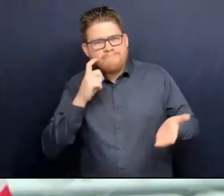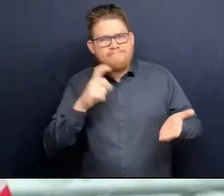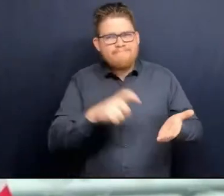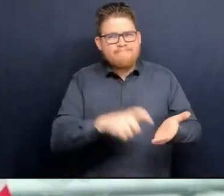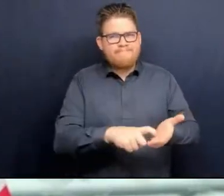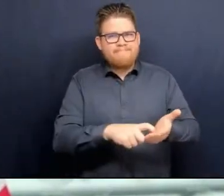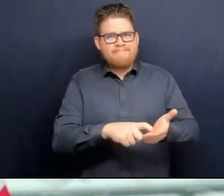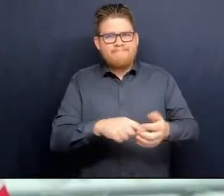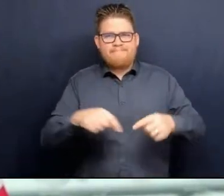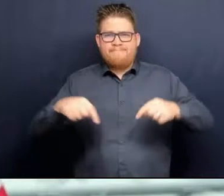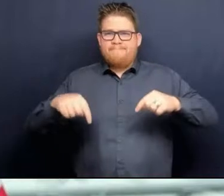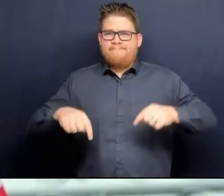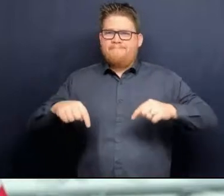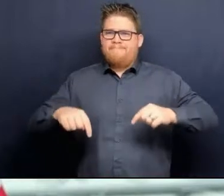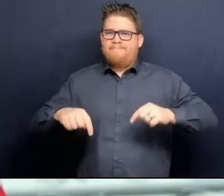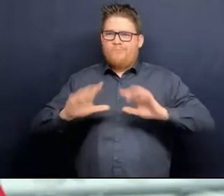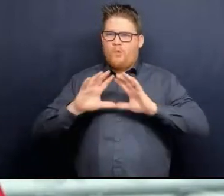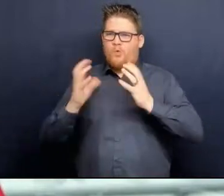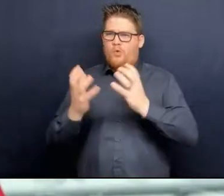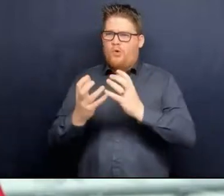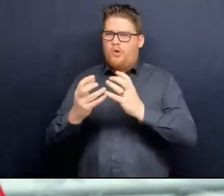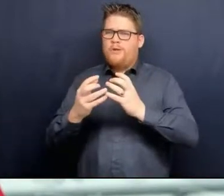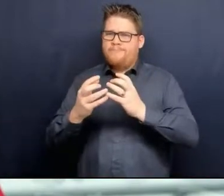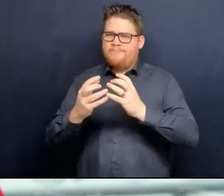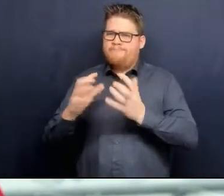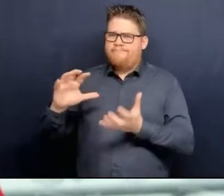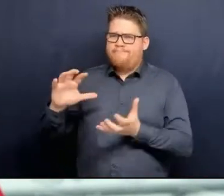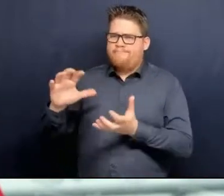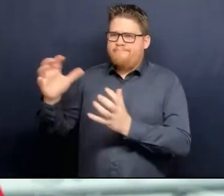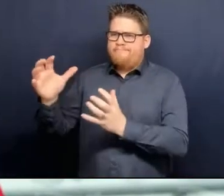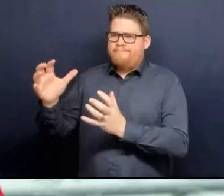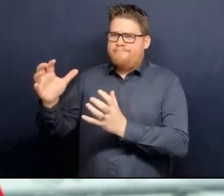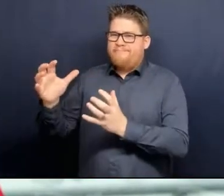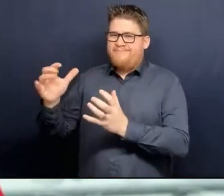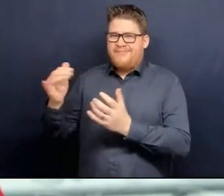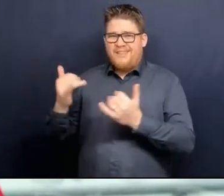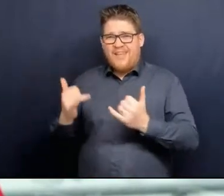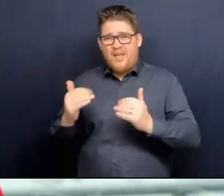that the world is a little bit more uncertain, and for some